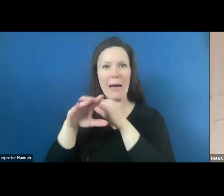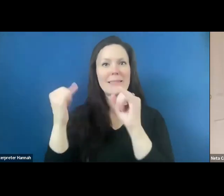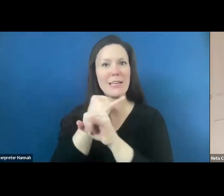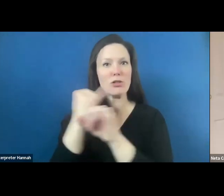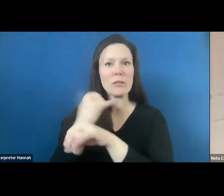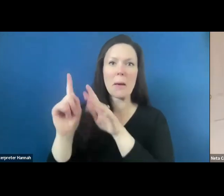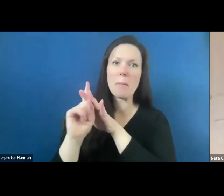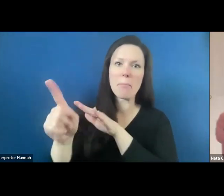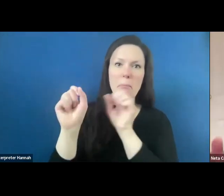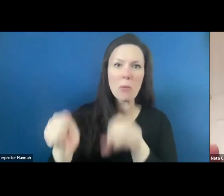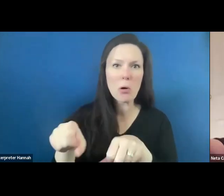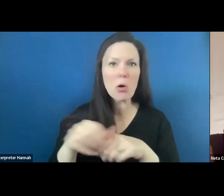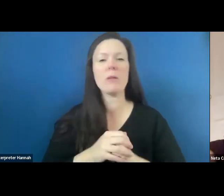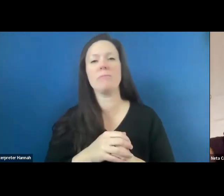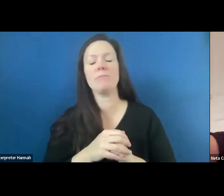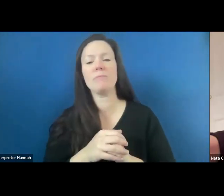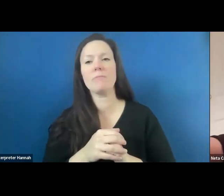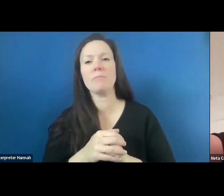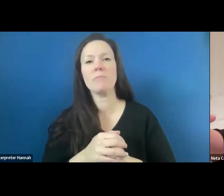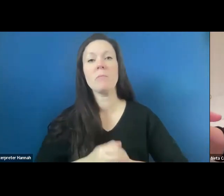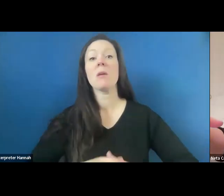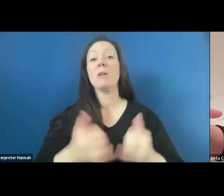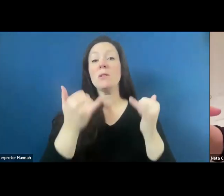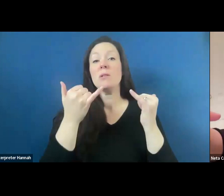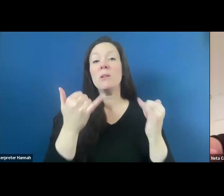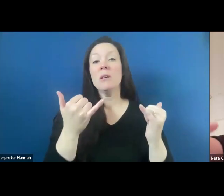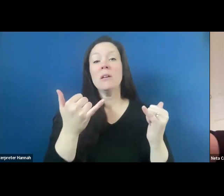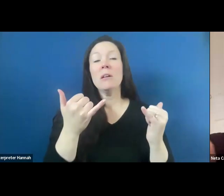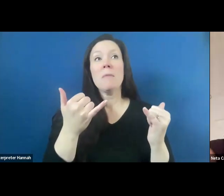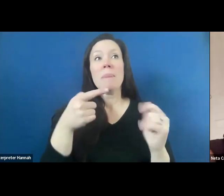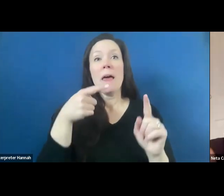Now, of course, this fosters a certain kind of suburbanization